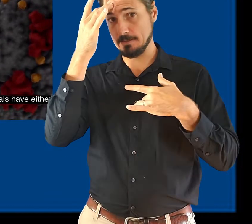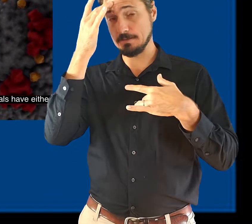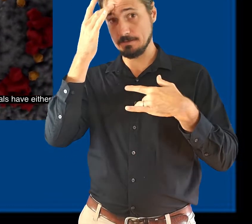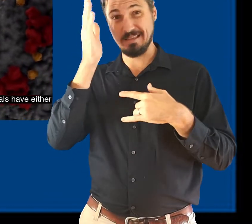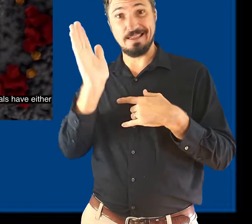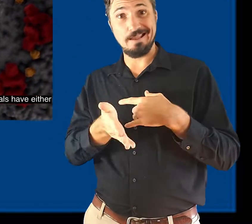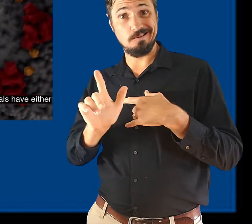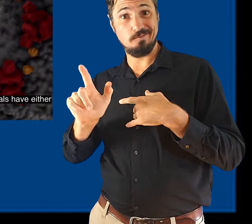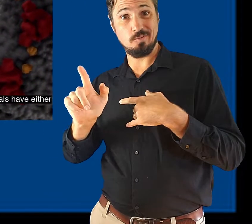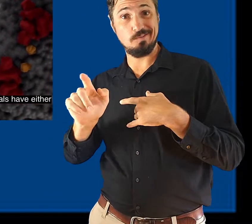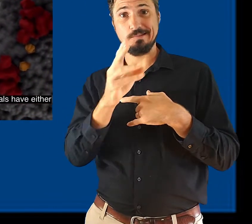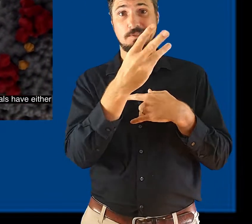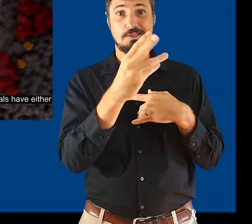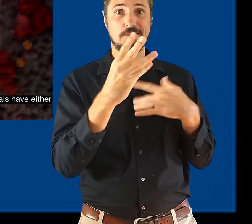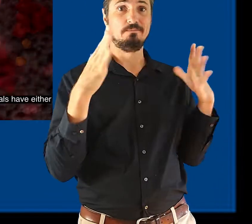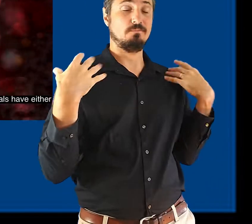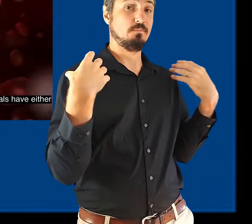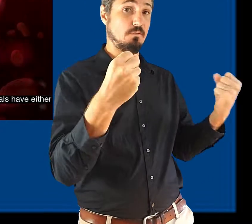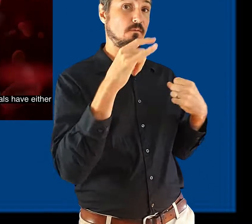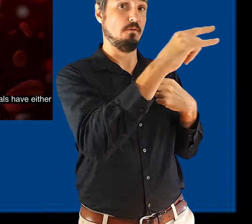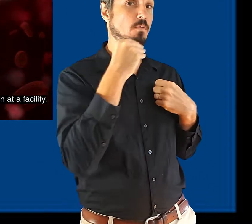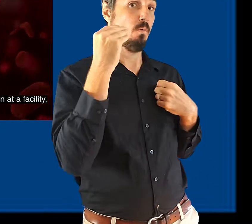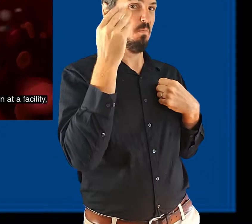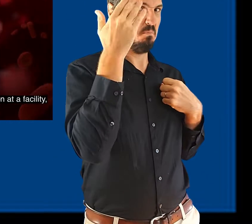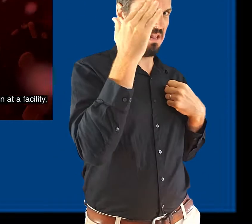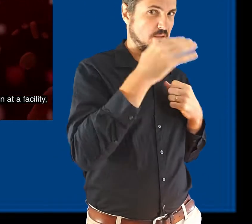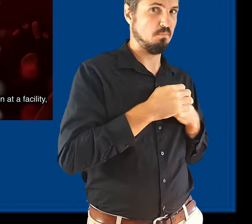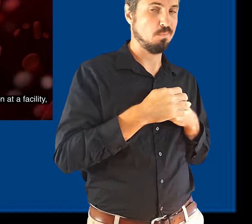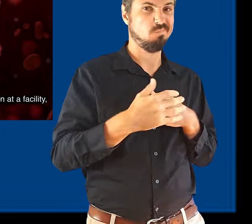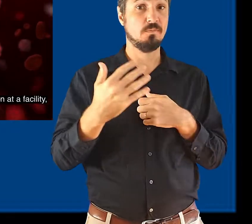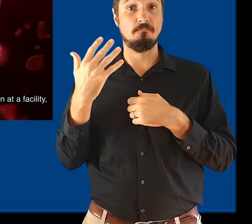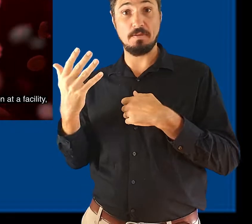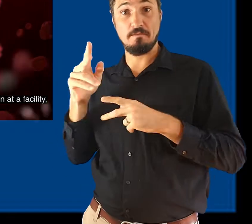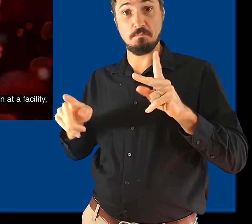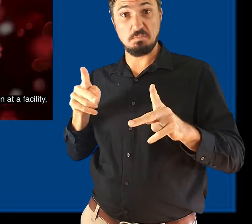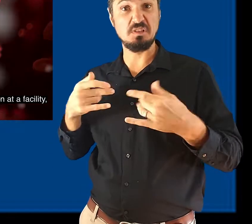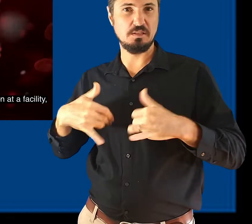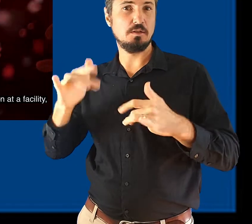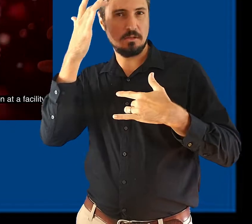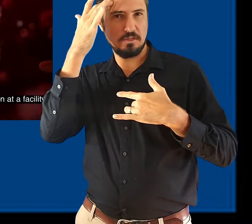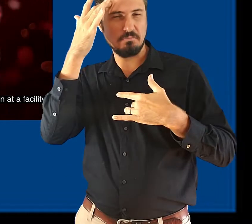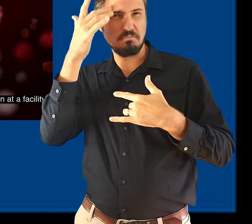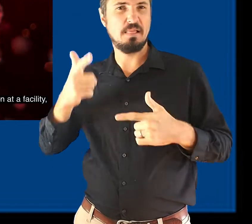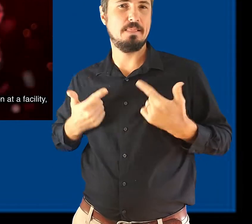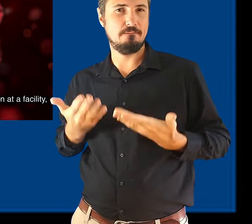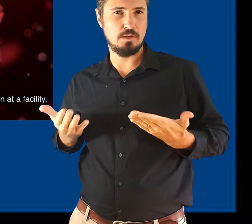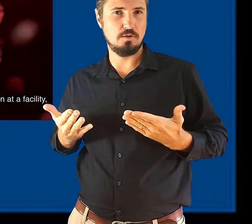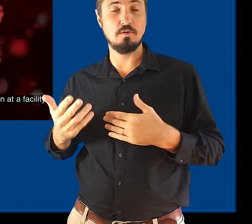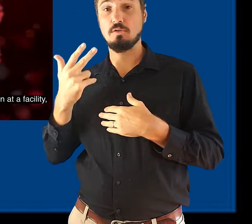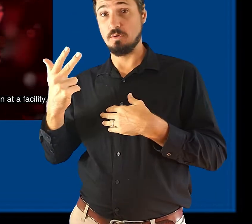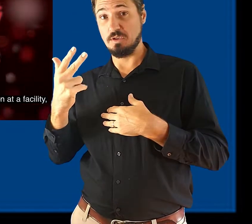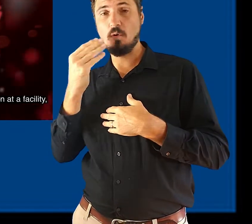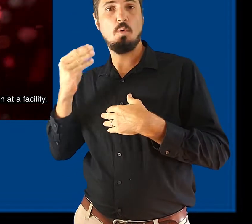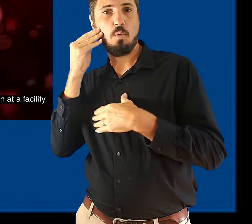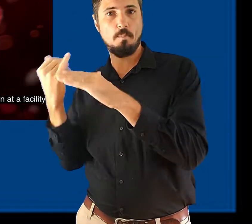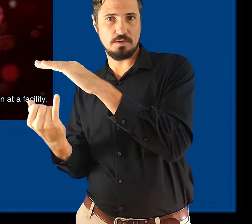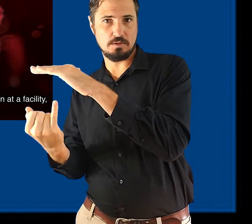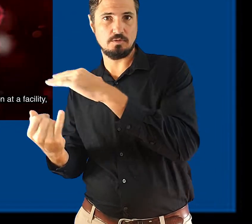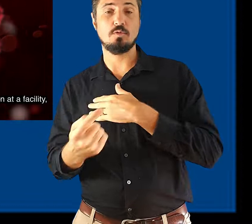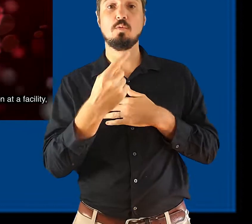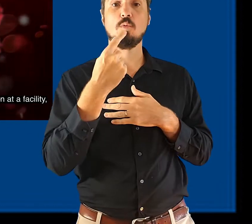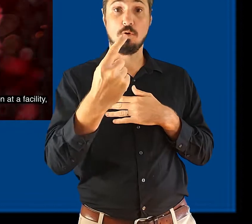The remaining 5 active cases are residents, 3 are in home isolation, 1 is in isolation at a facility, and 1 remains in isolation in the hospital.